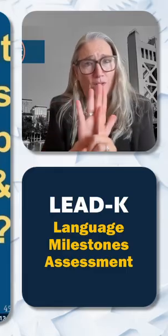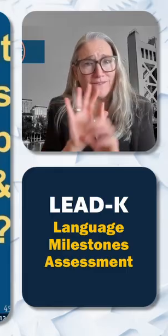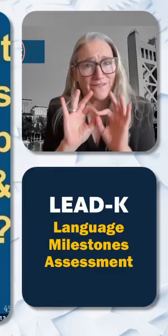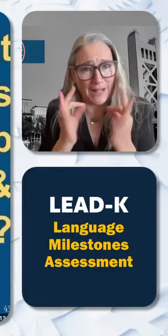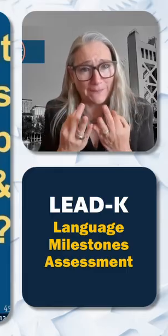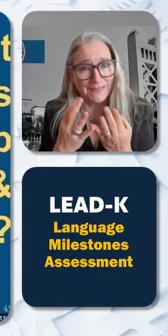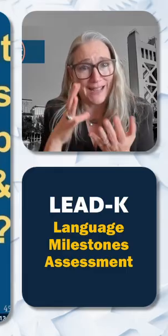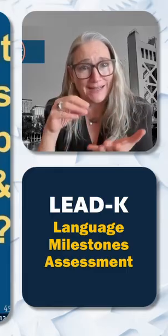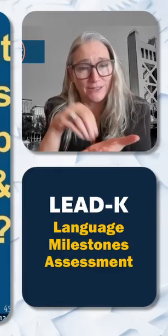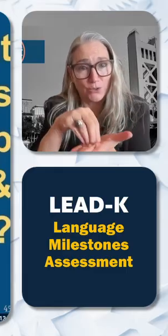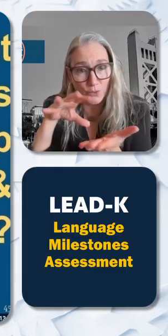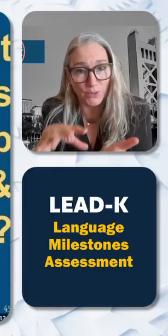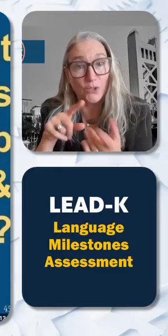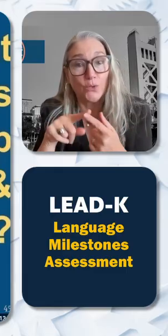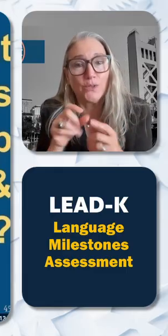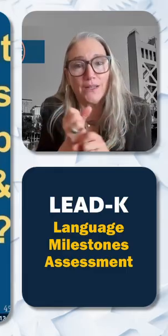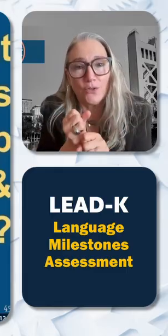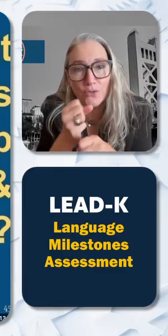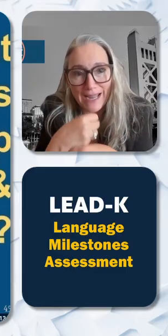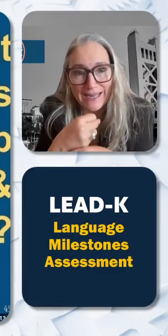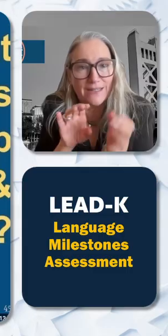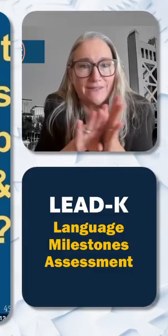Please utilize it for your families and students